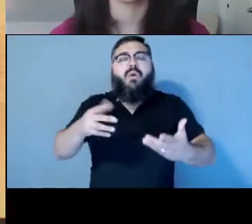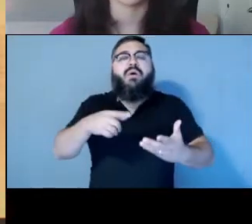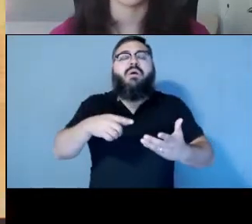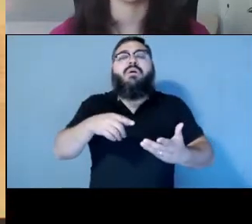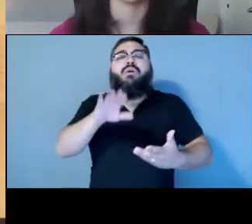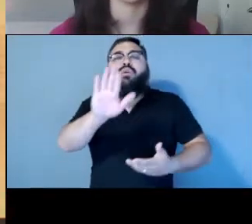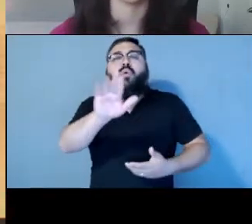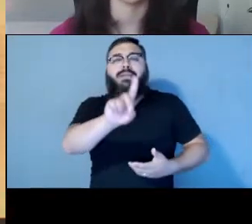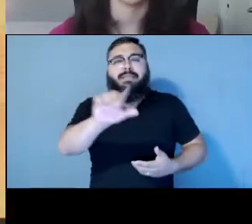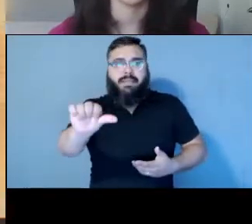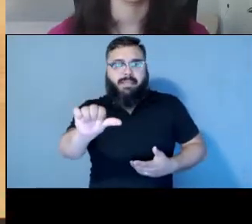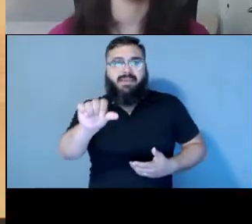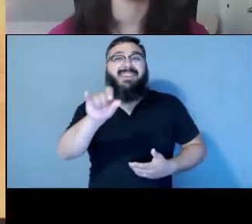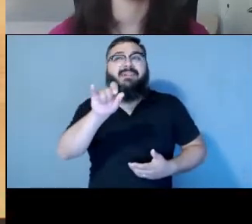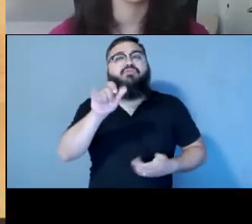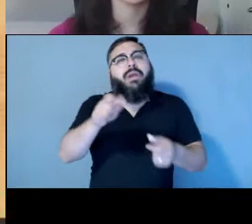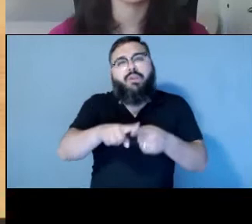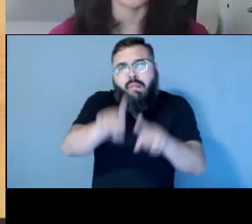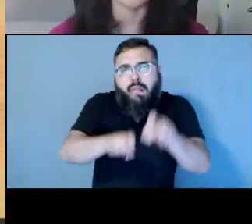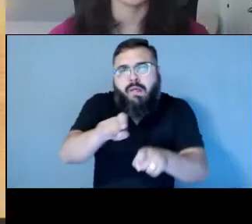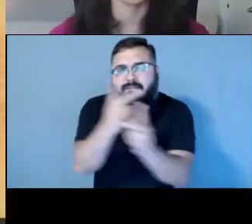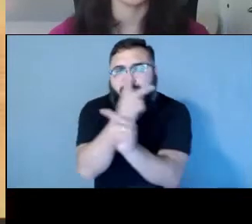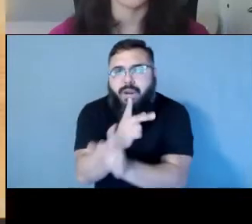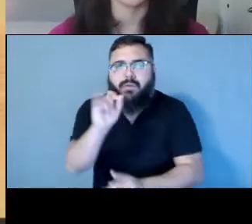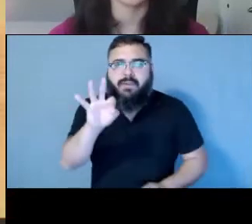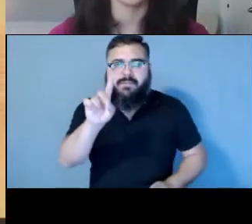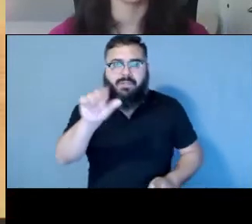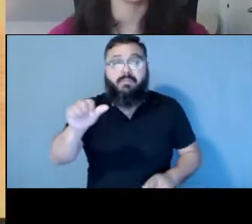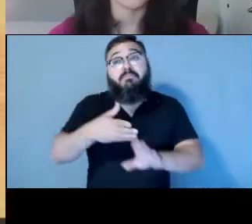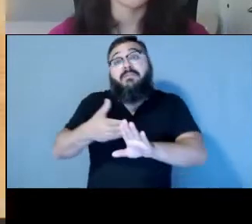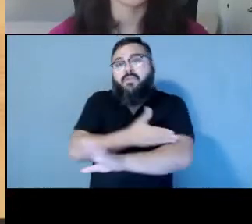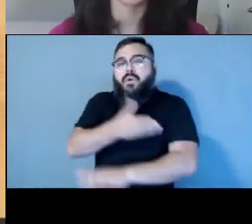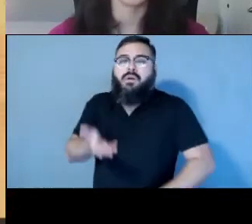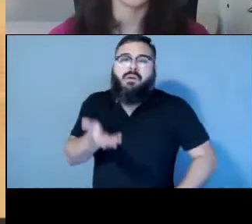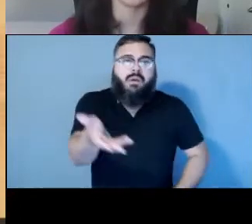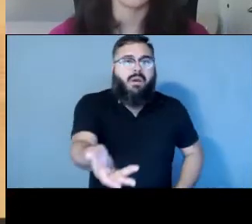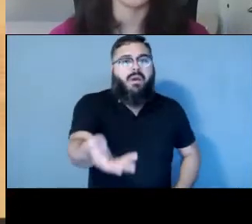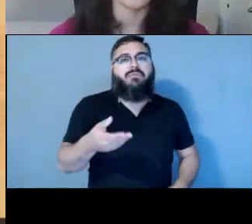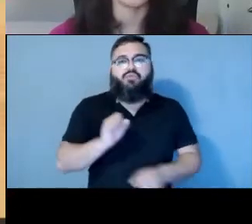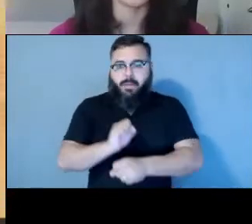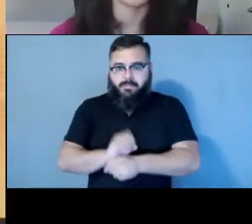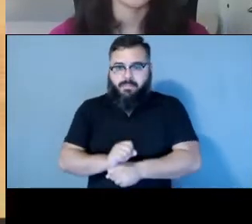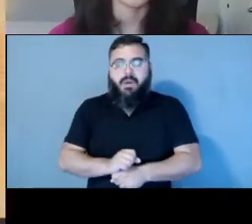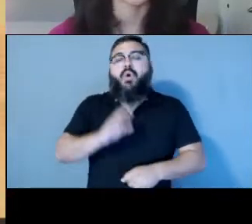if you have a disability before making the job offer. We'll talk of course, a little bit about what happens